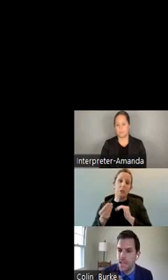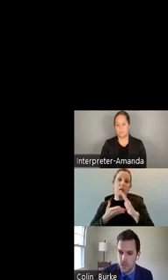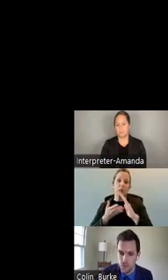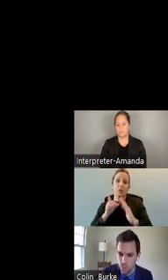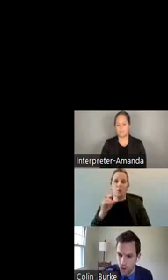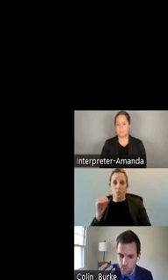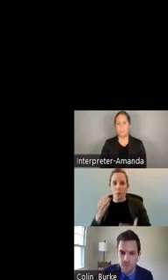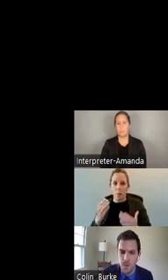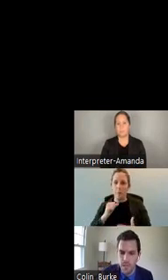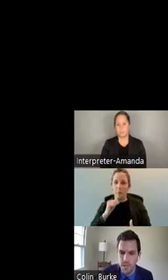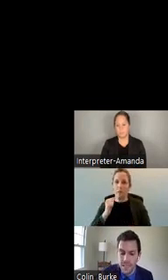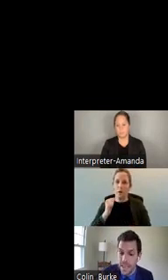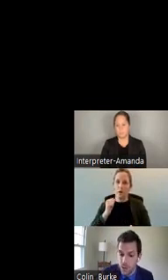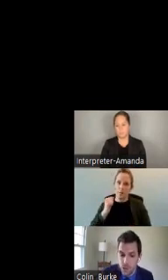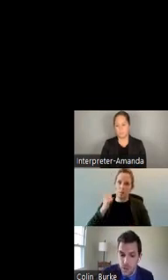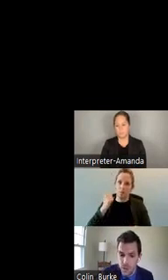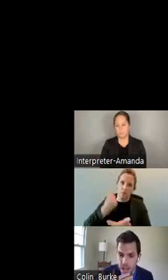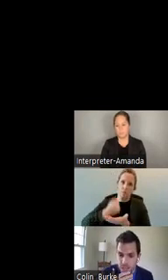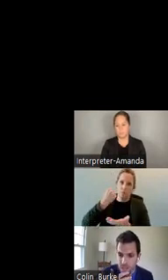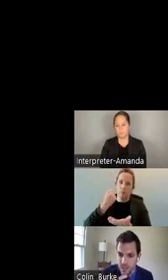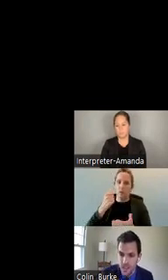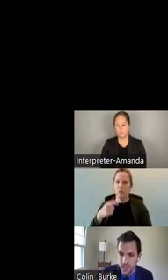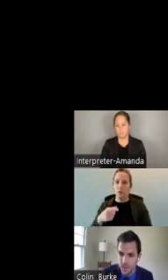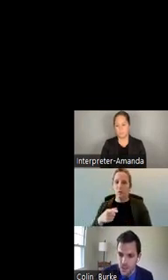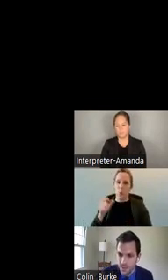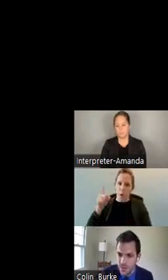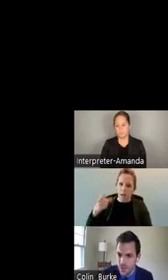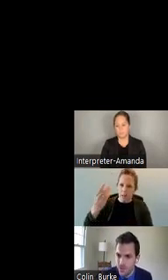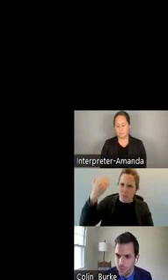ask youth what what have you been diagnosed with in the past and for those of us who have